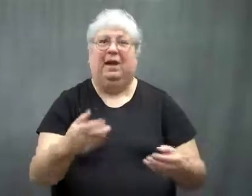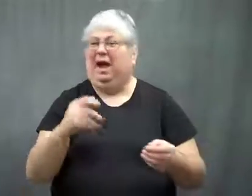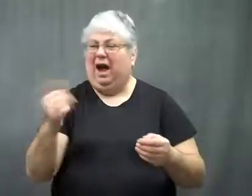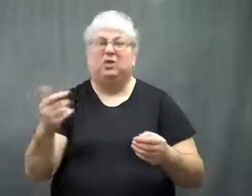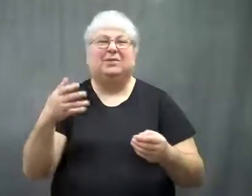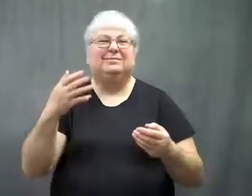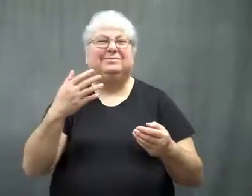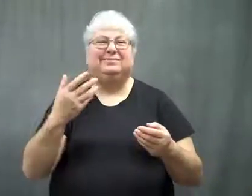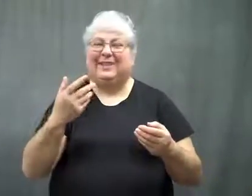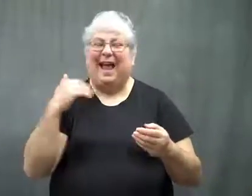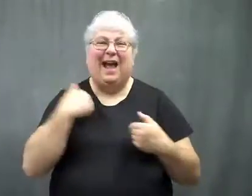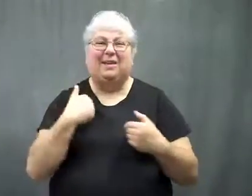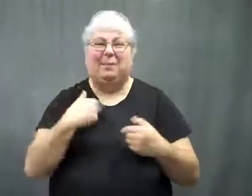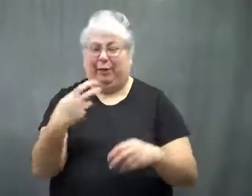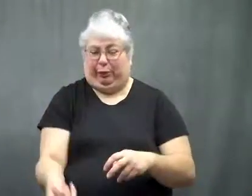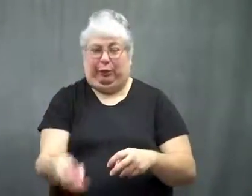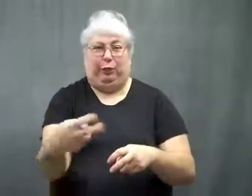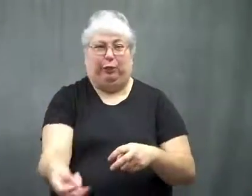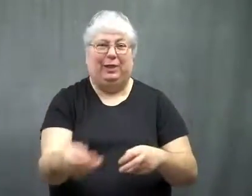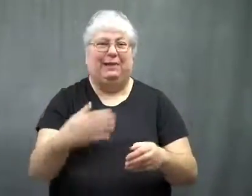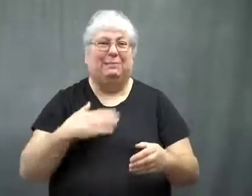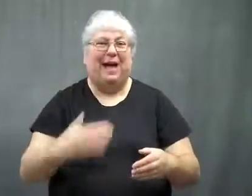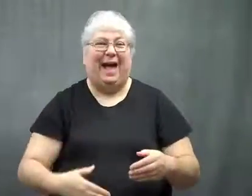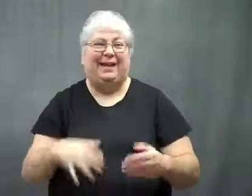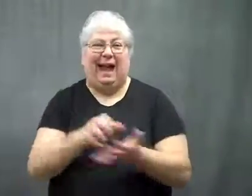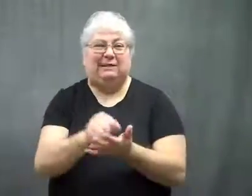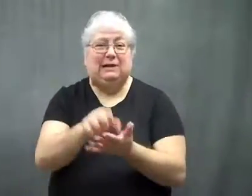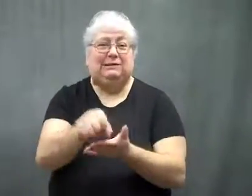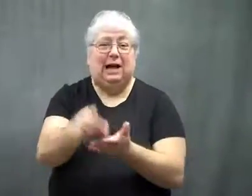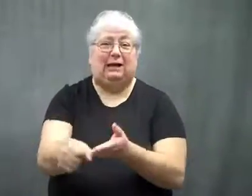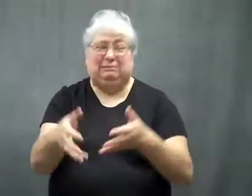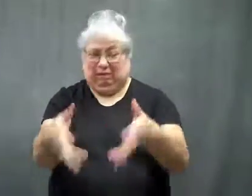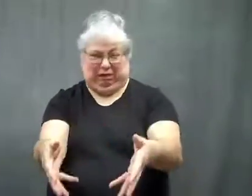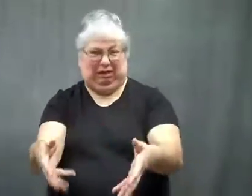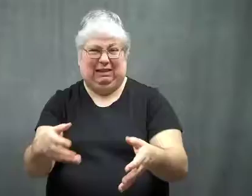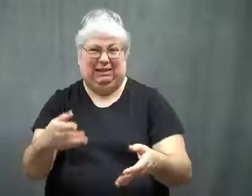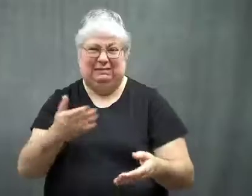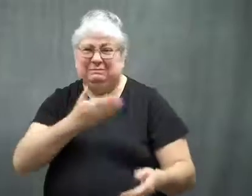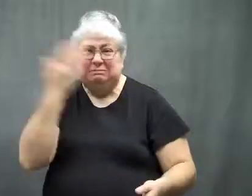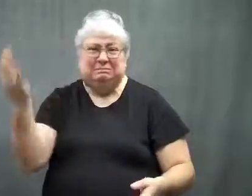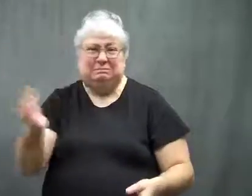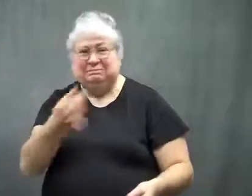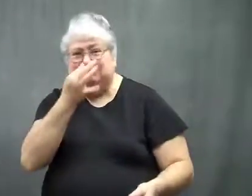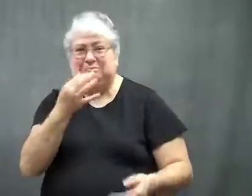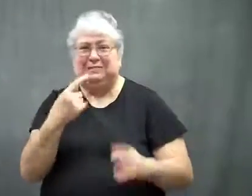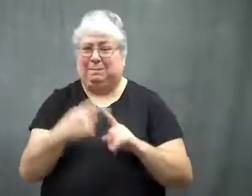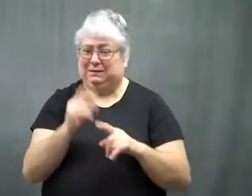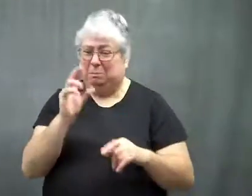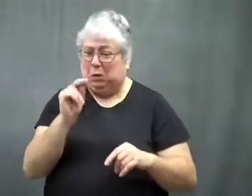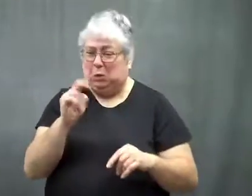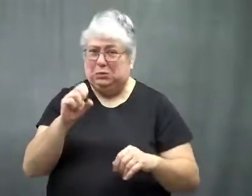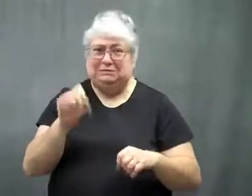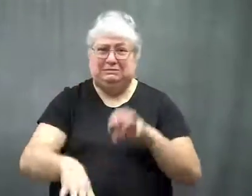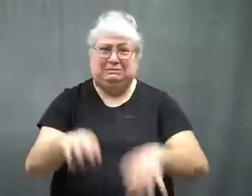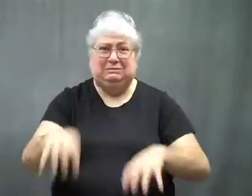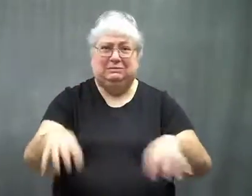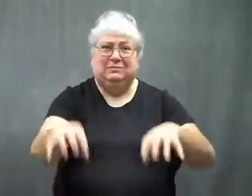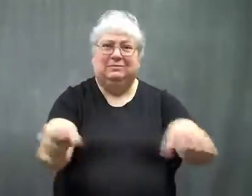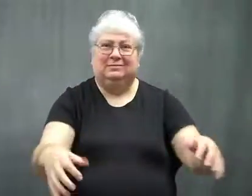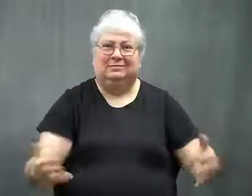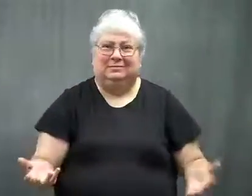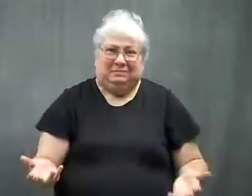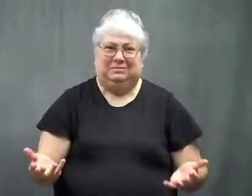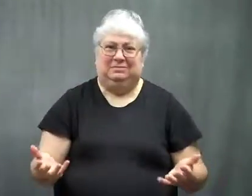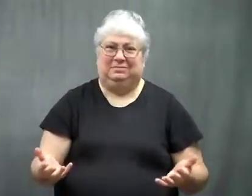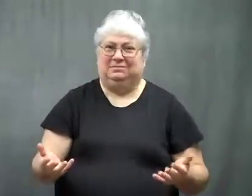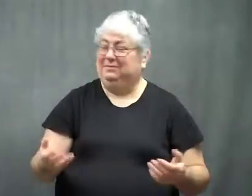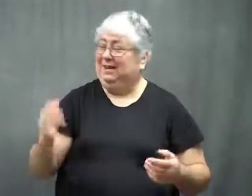There were rotting carcasses and bones in the cage with them.